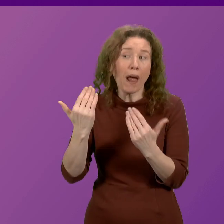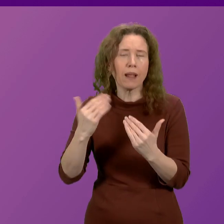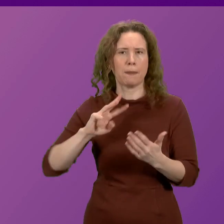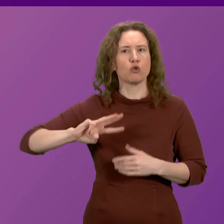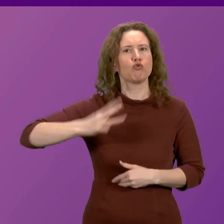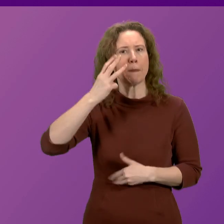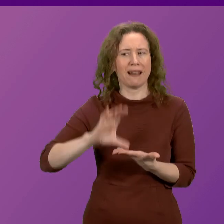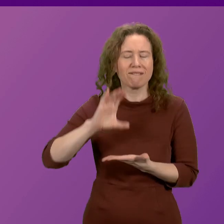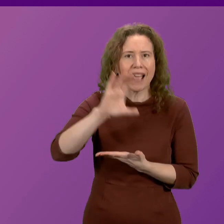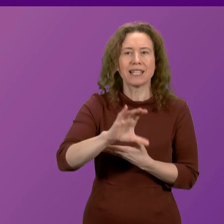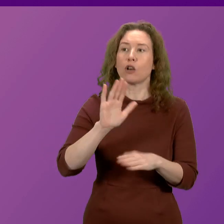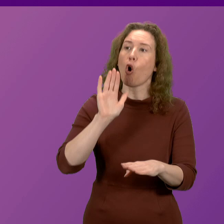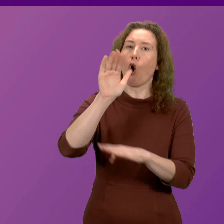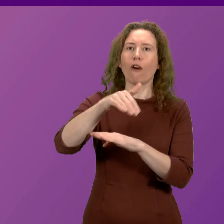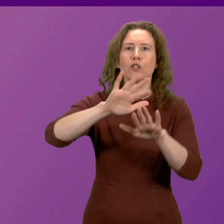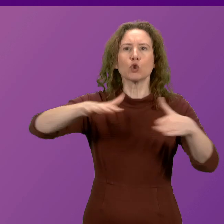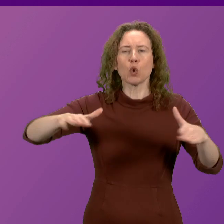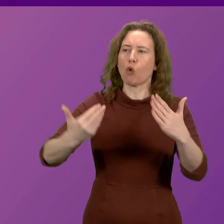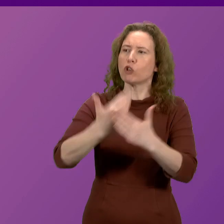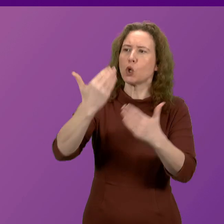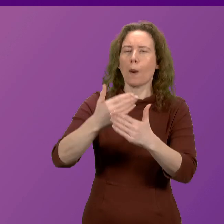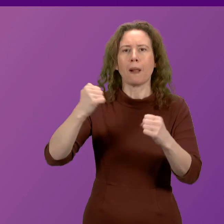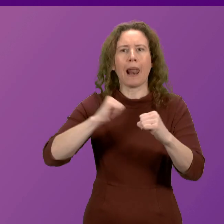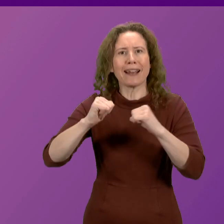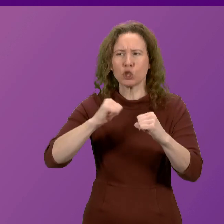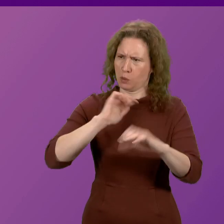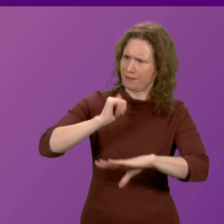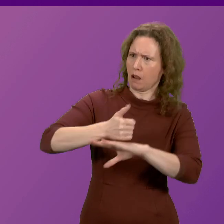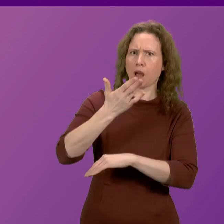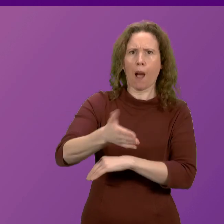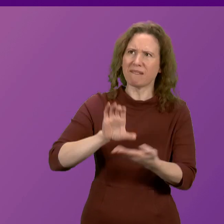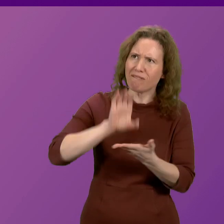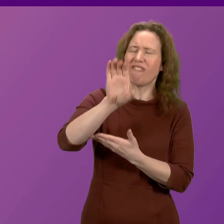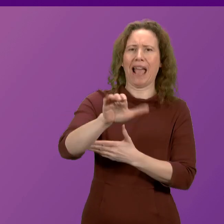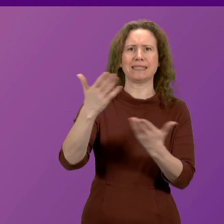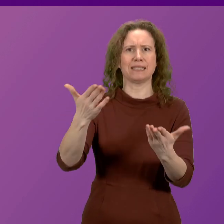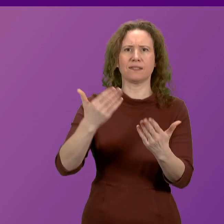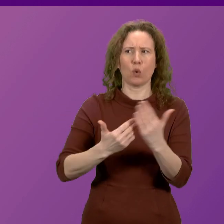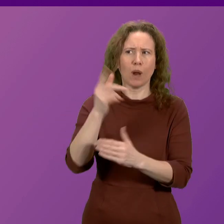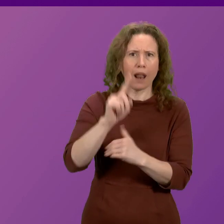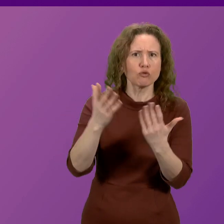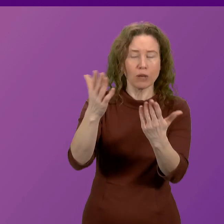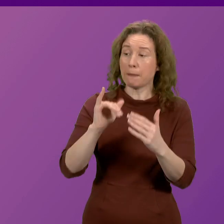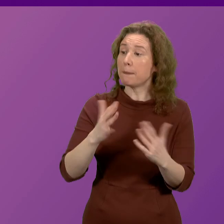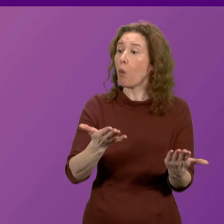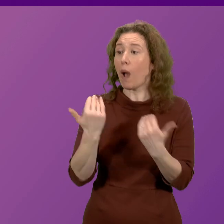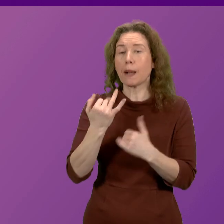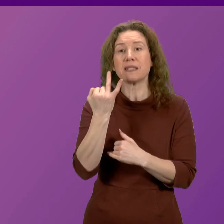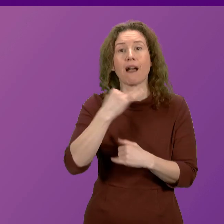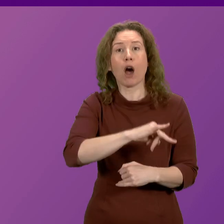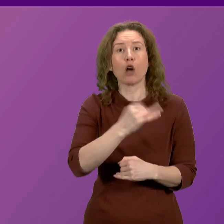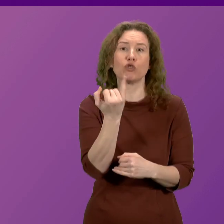in offshore renewables that the Government has put in place. Maybe they could welcome the £768